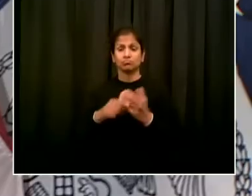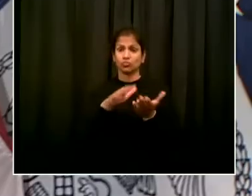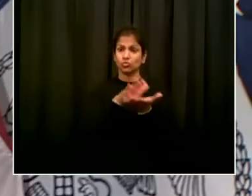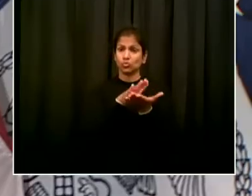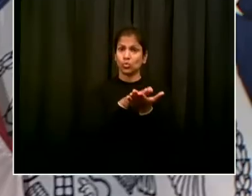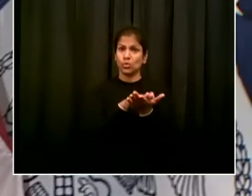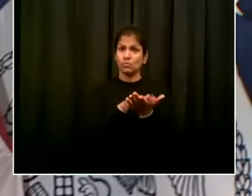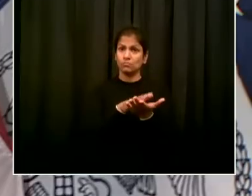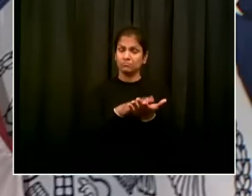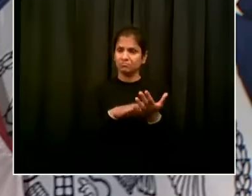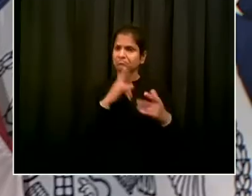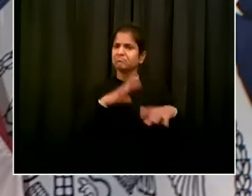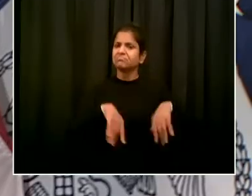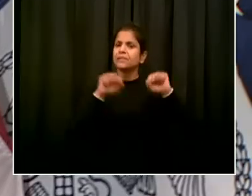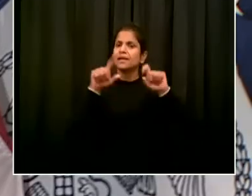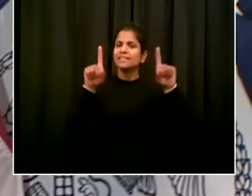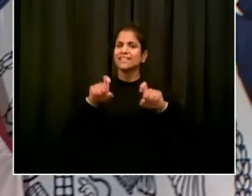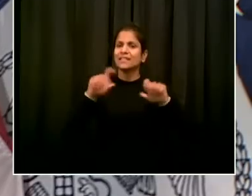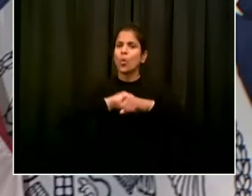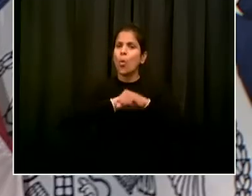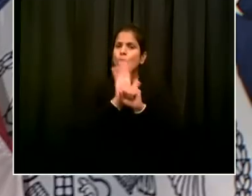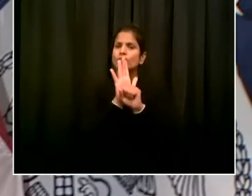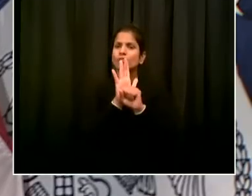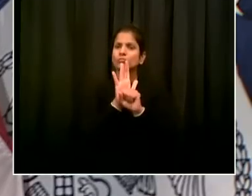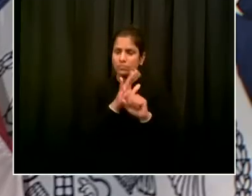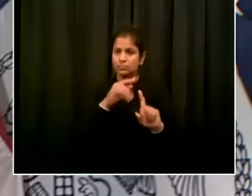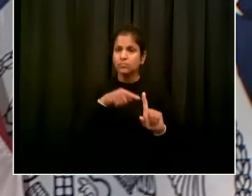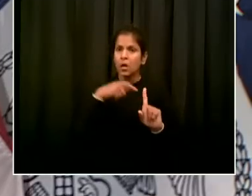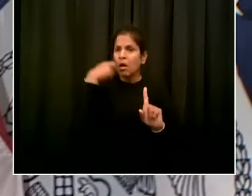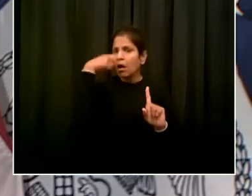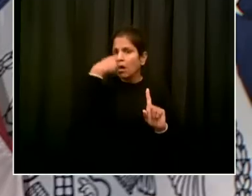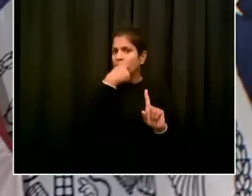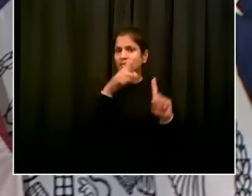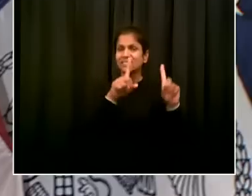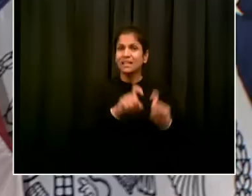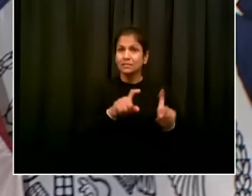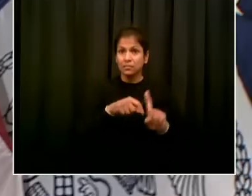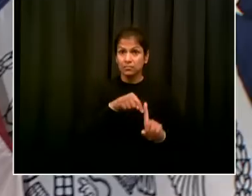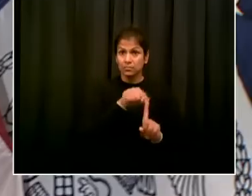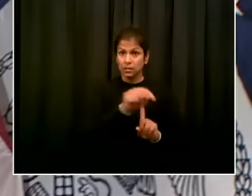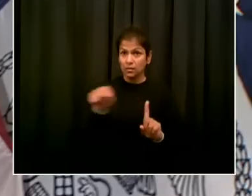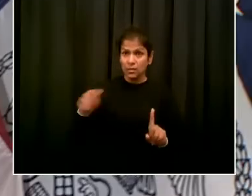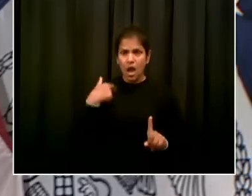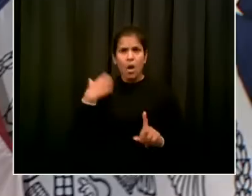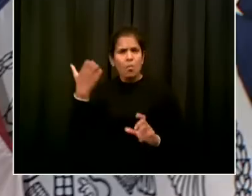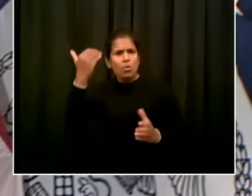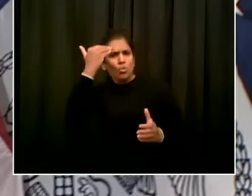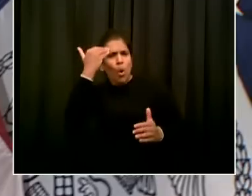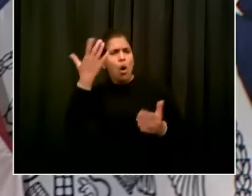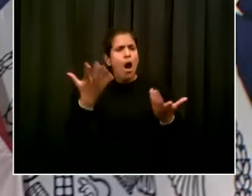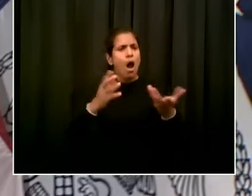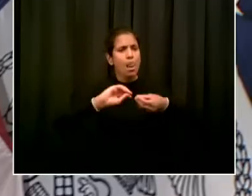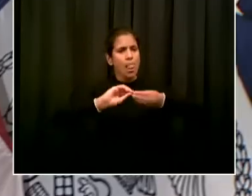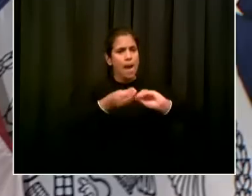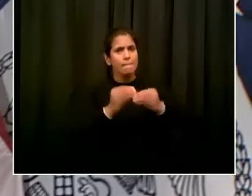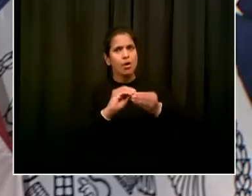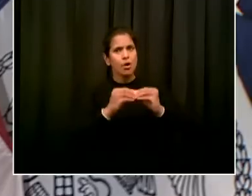HAVE A BREAKDOWN